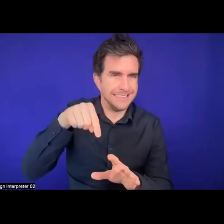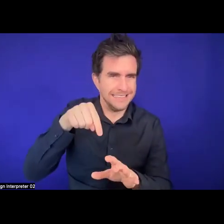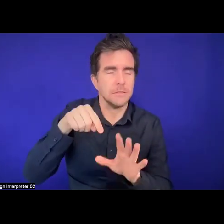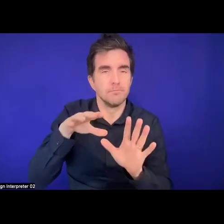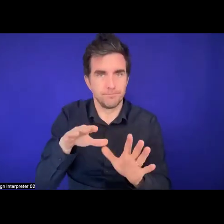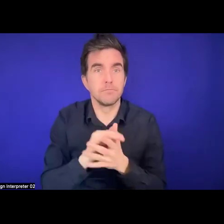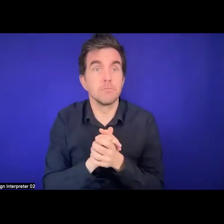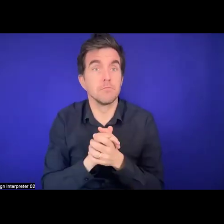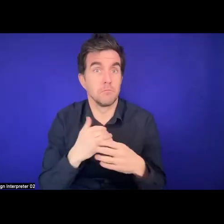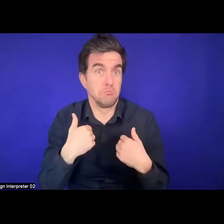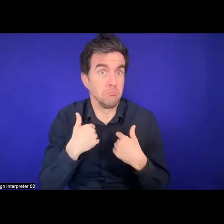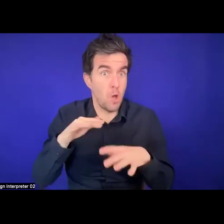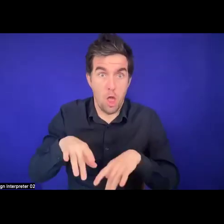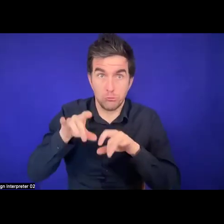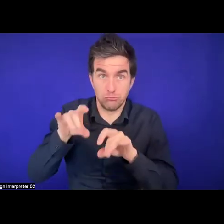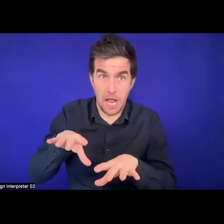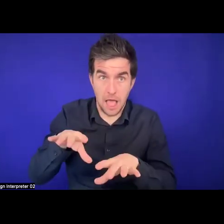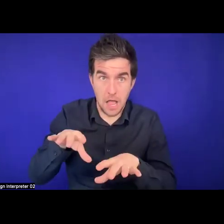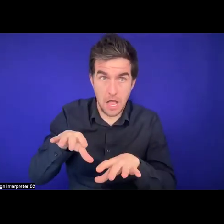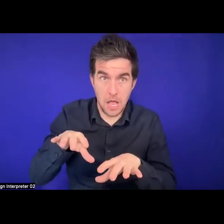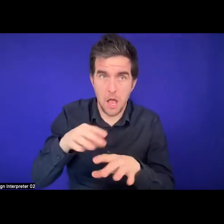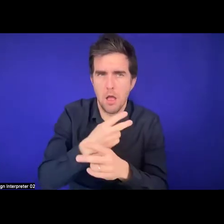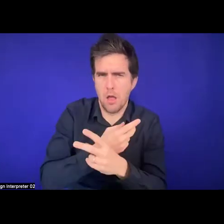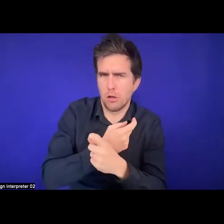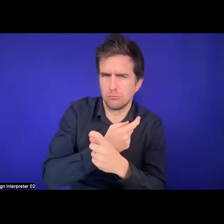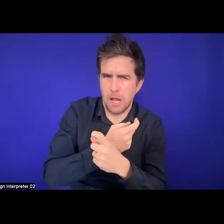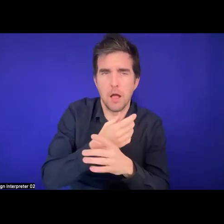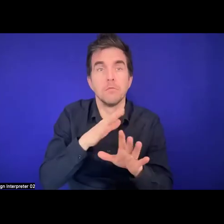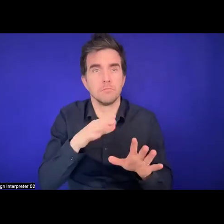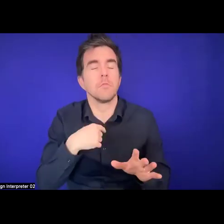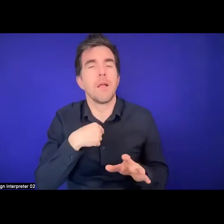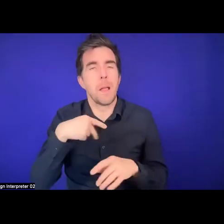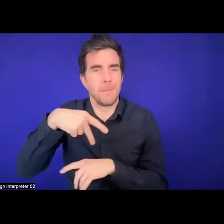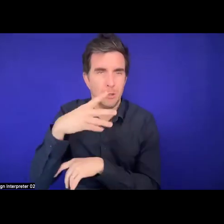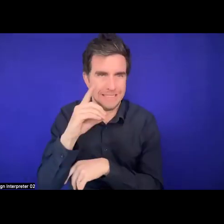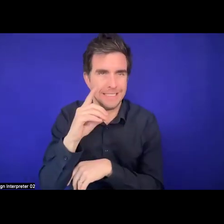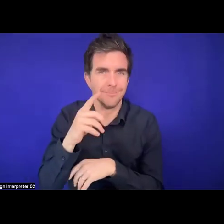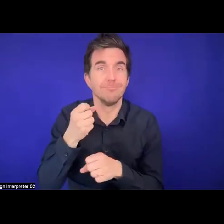of Melbourne and my experience is outside the European system. While my colleague